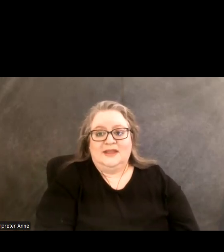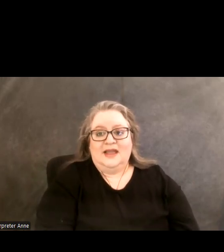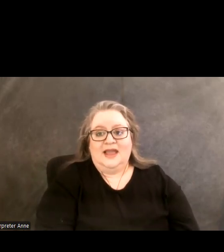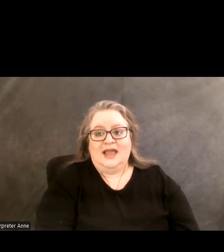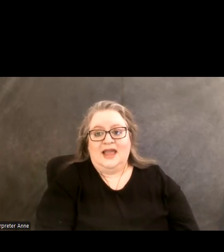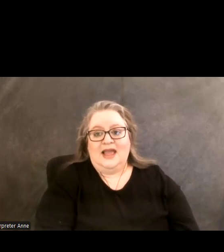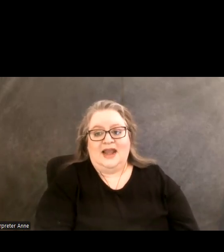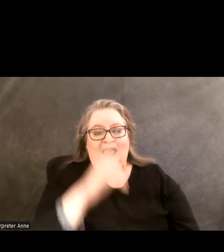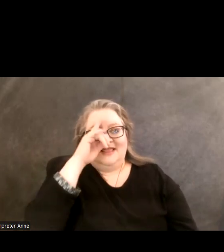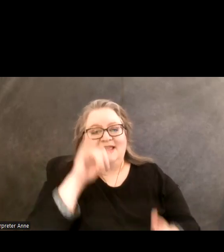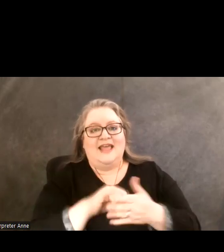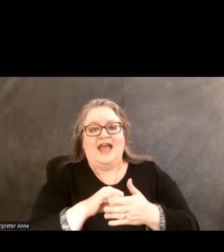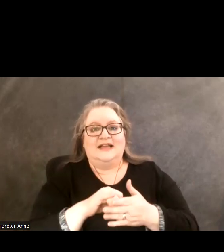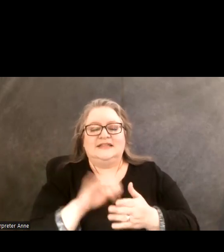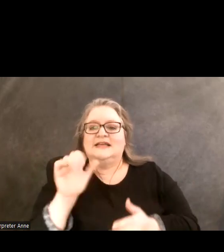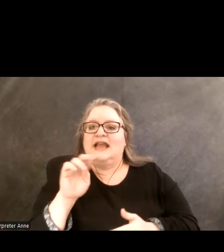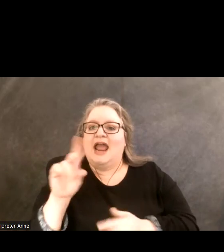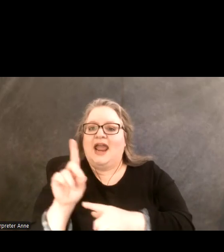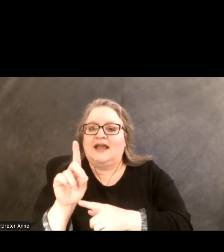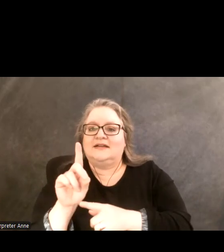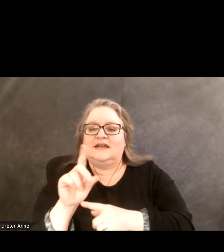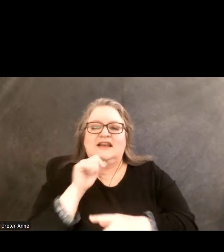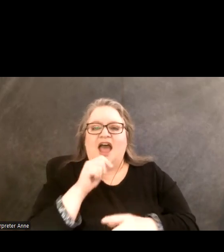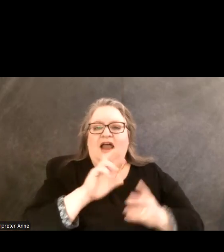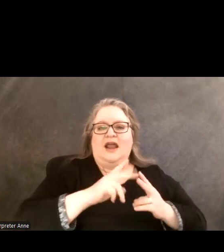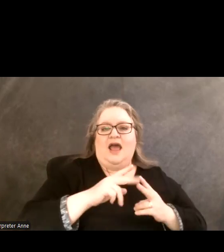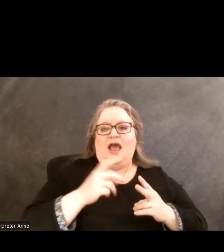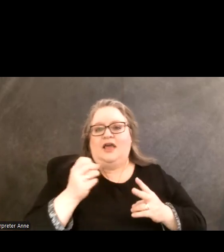"and" and not an either/or. I think that that went a really